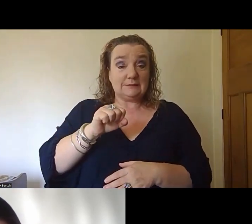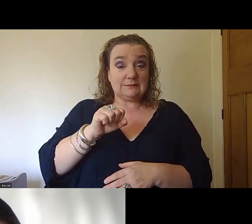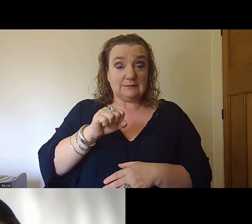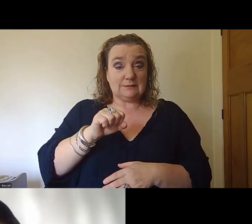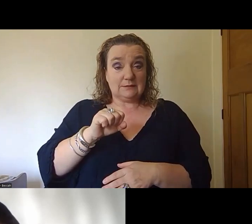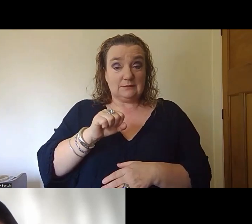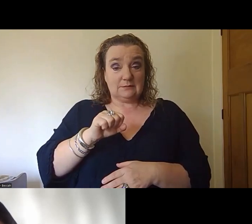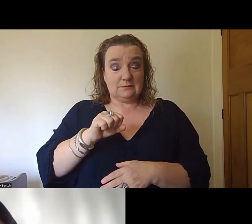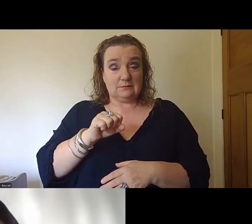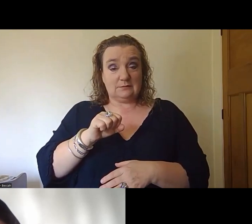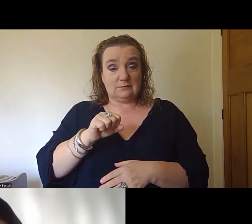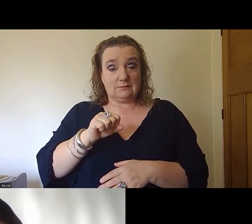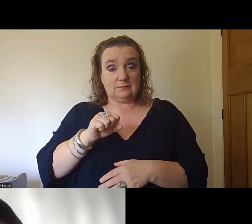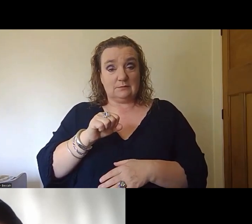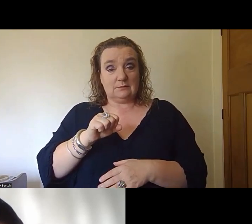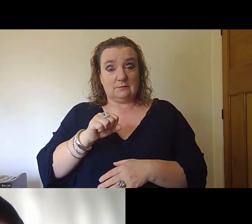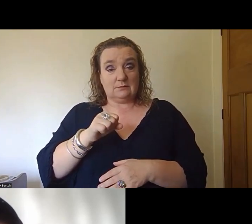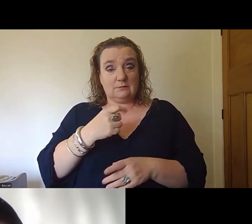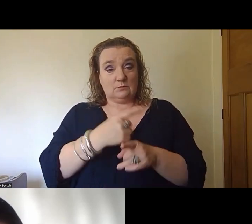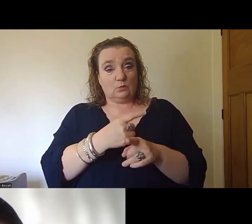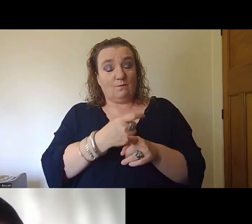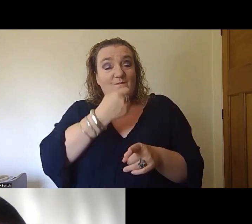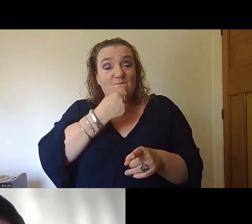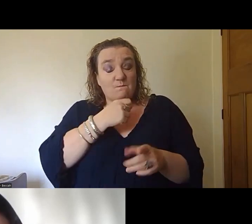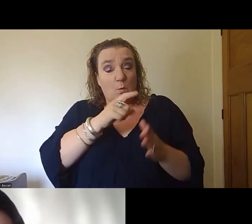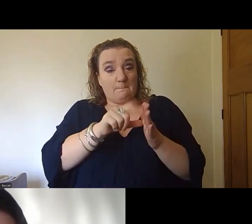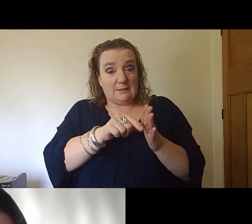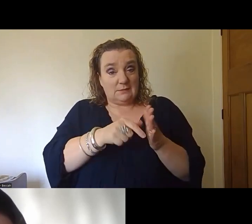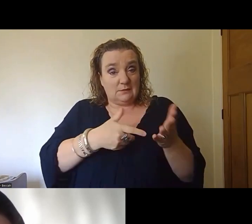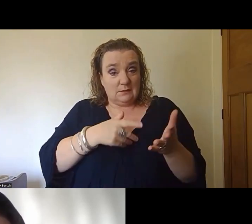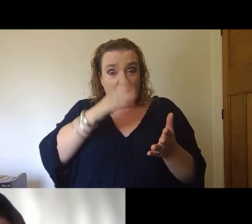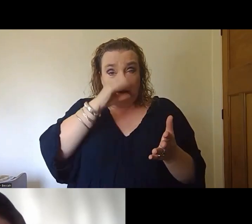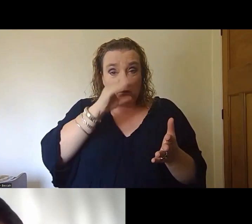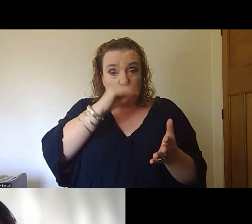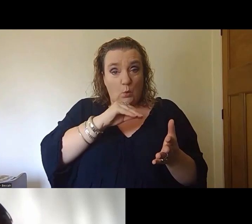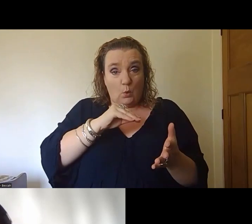after just talking for a few minutes, I think most people here will realise that I can talk the back legs off a donkey.